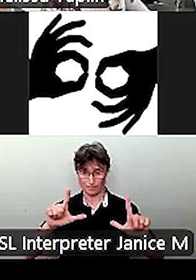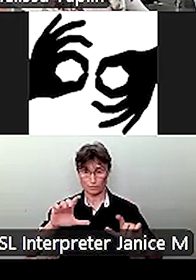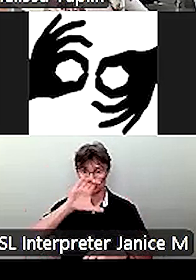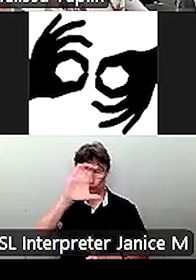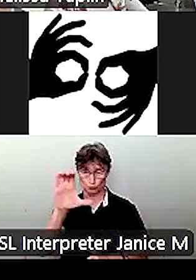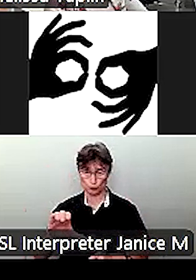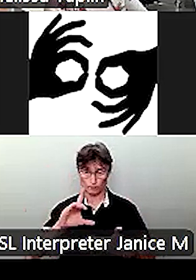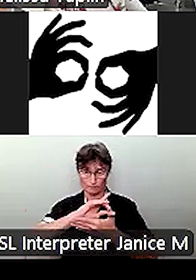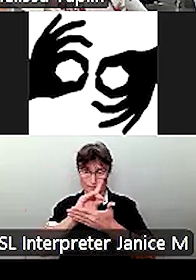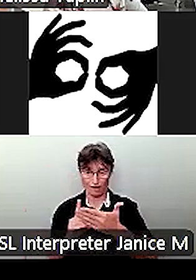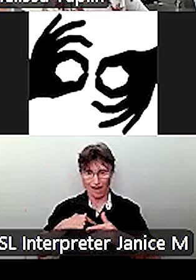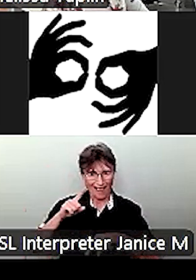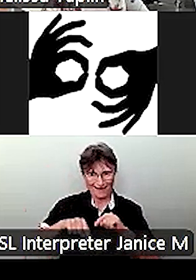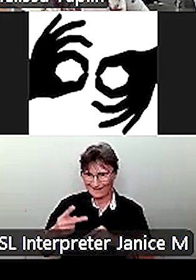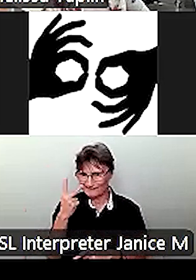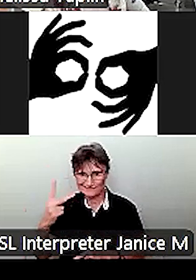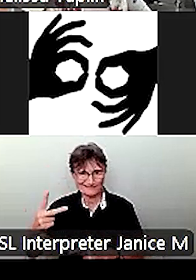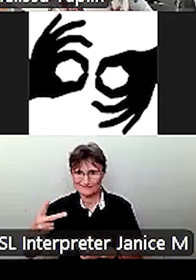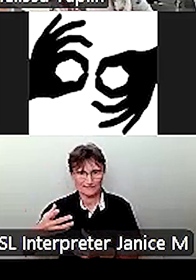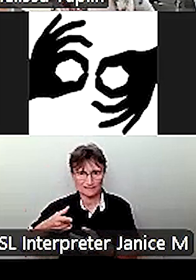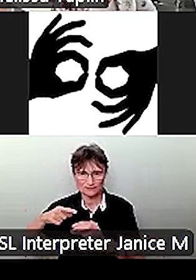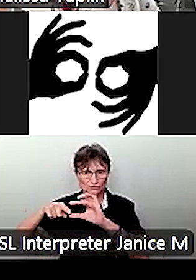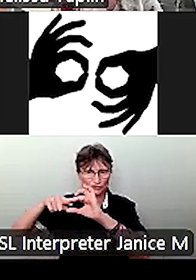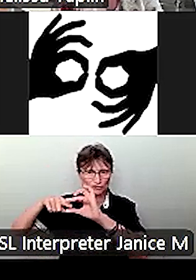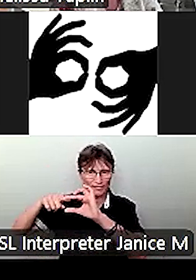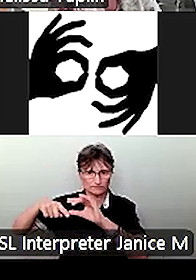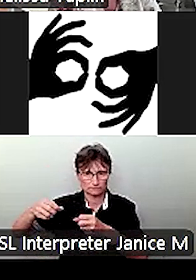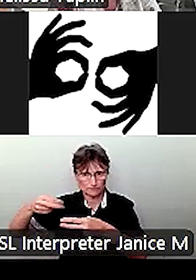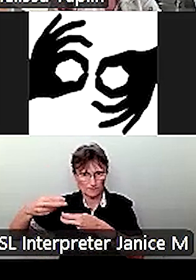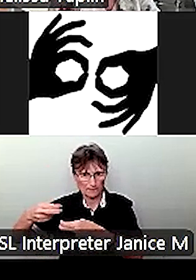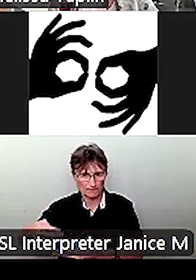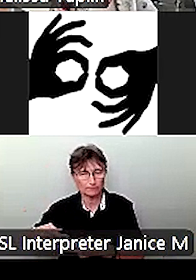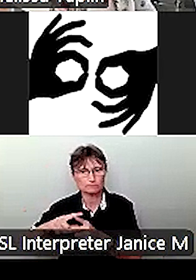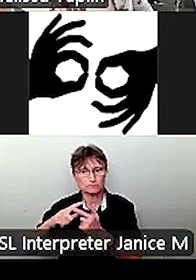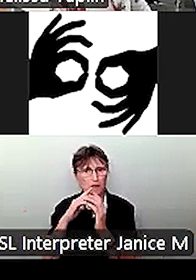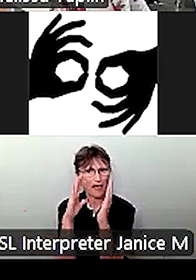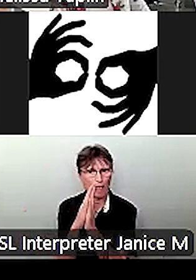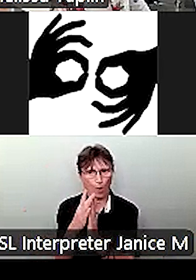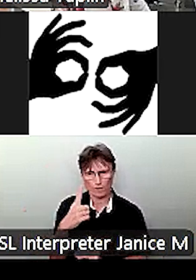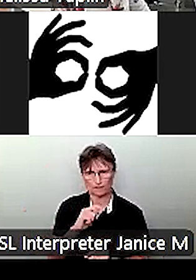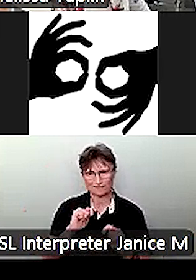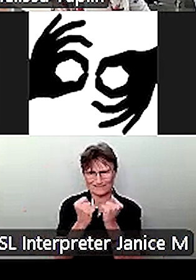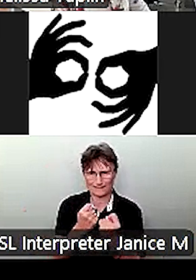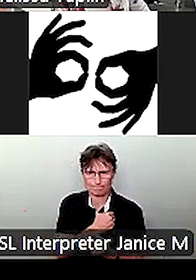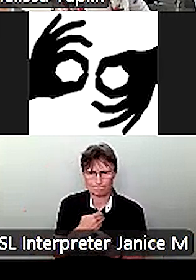I'll ask that one of my team members please paste the link to the guidelines in the chat.